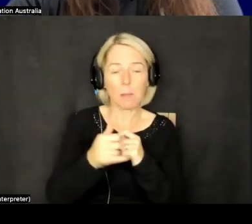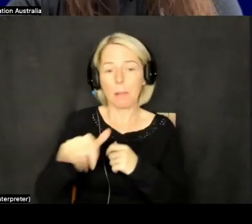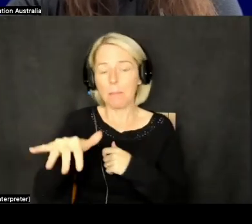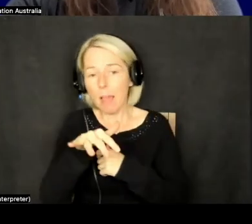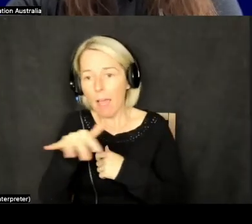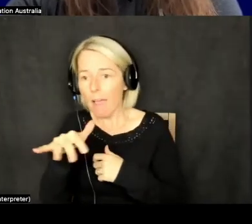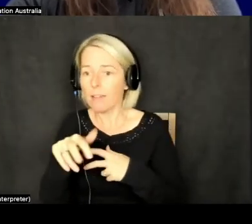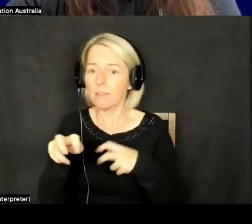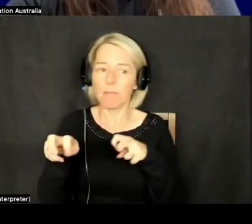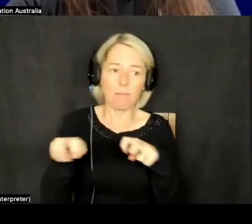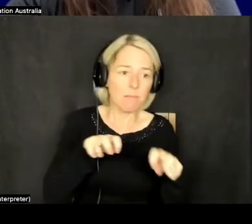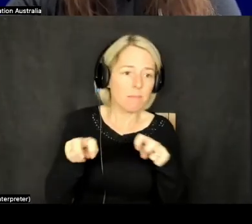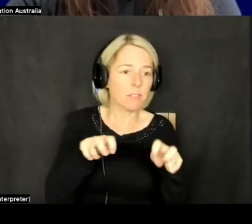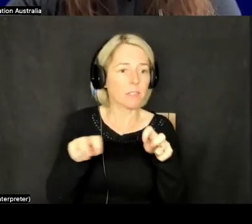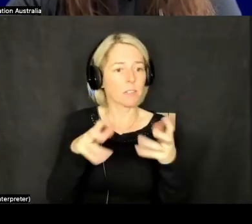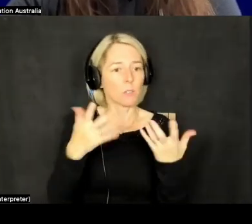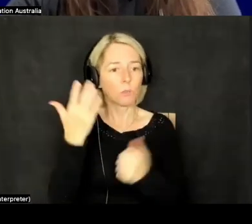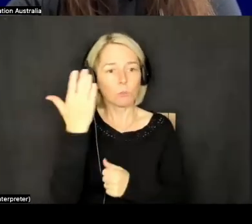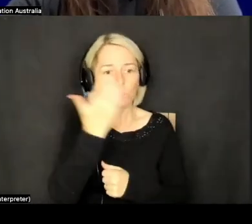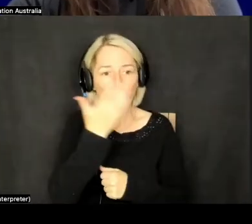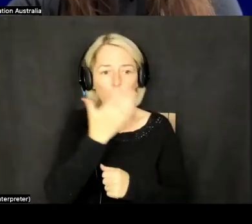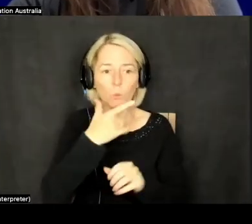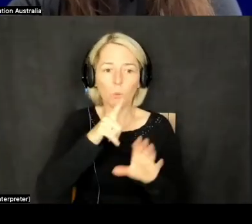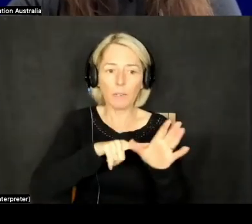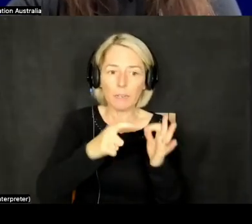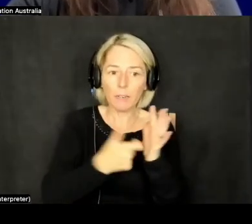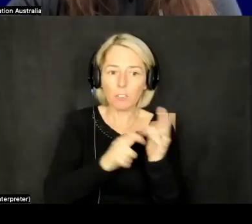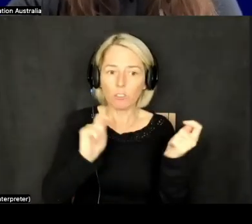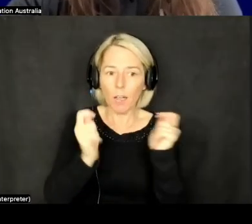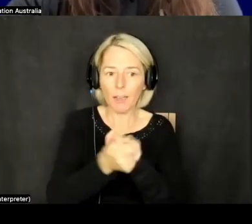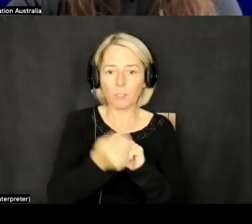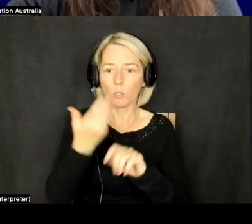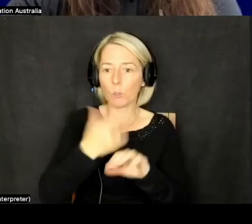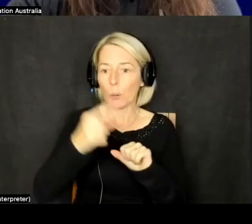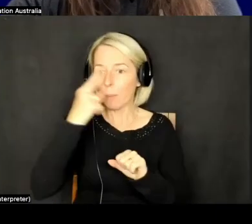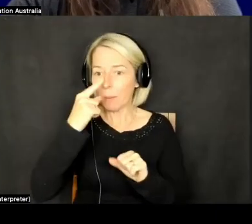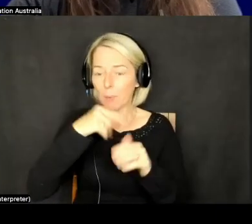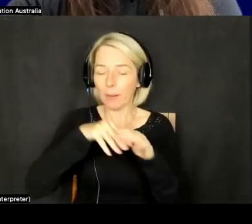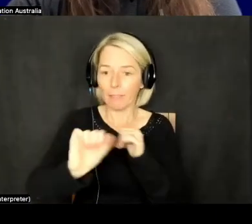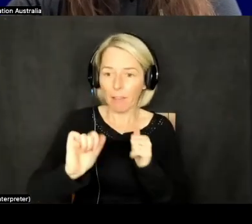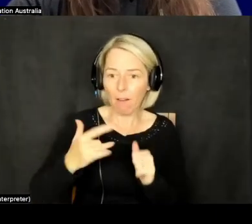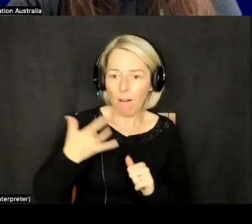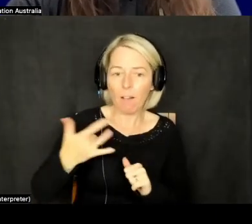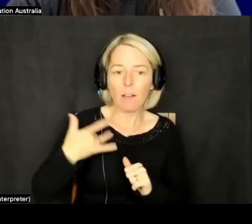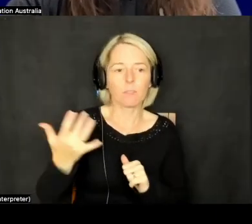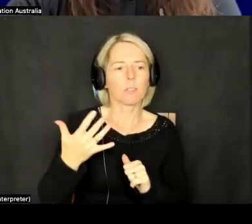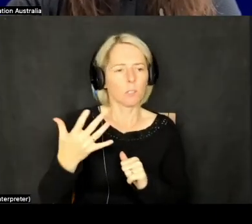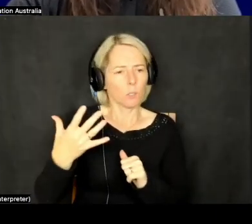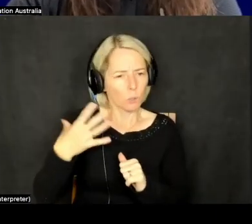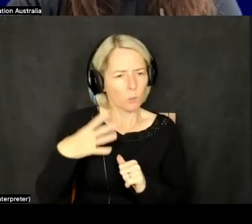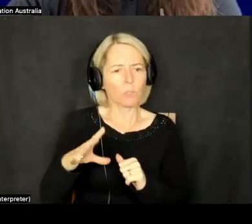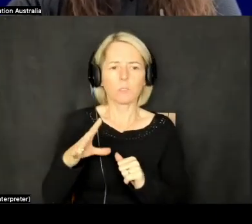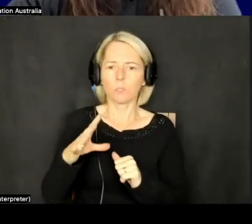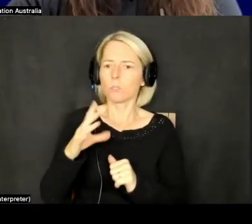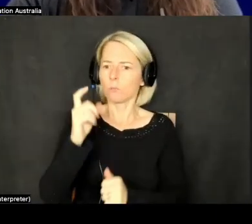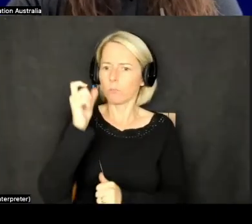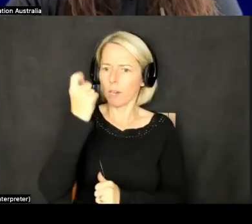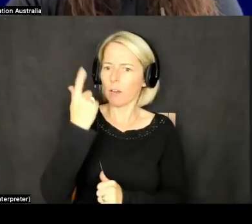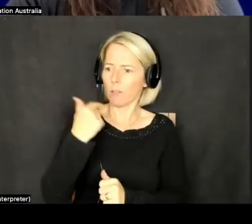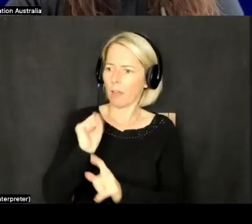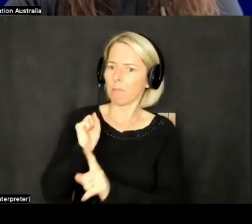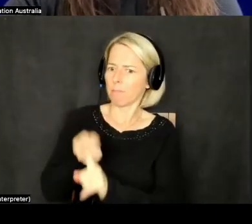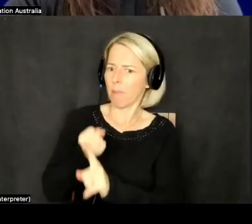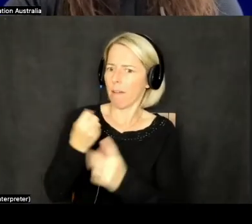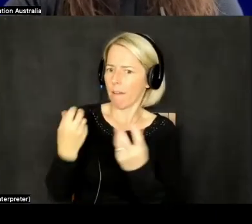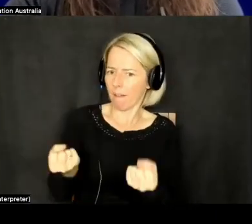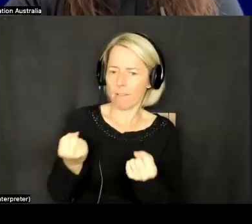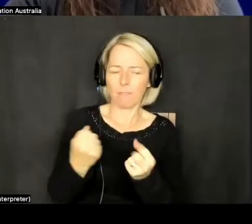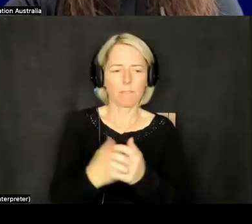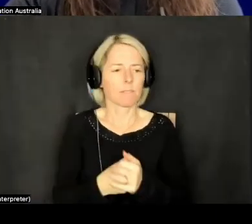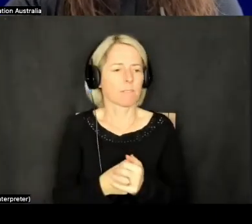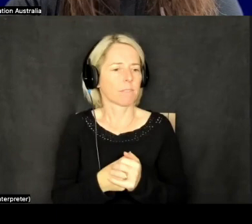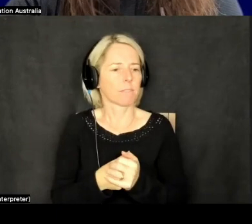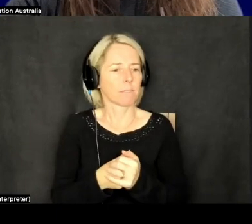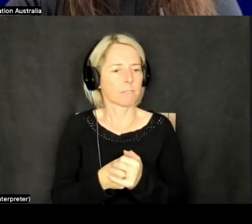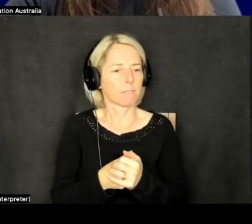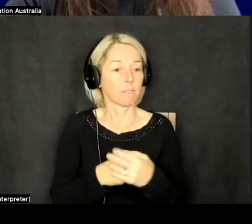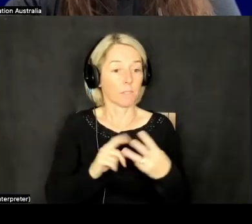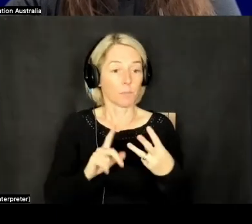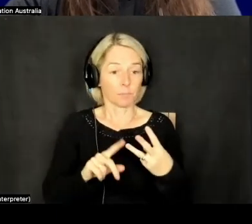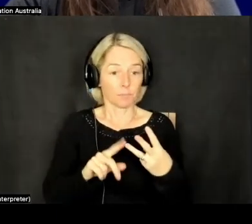All of them need thought and planning and care in introducing and that the team has